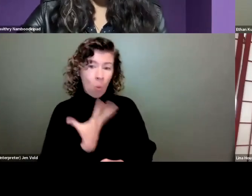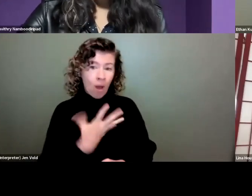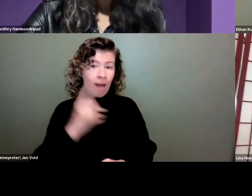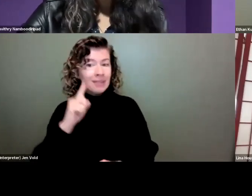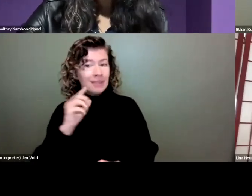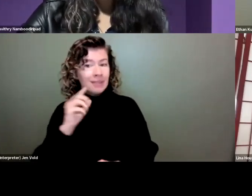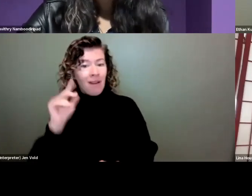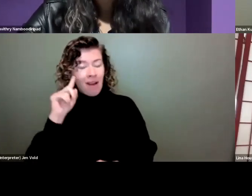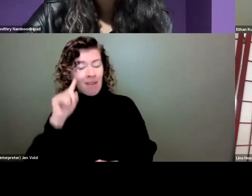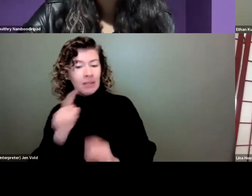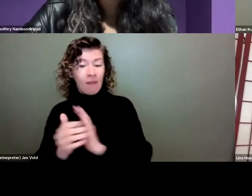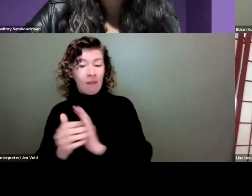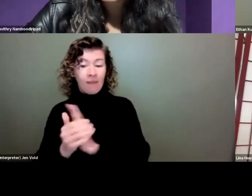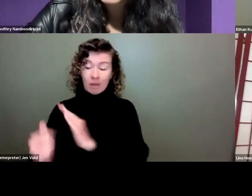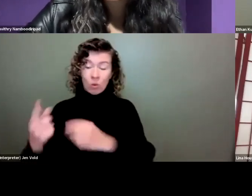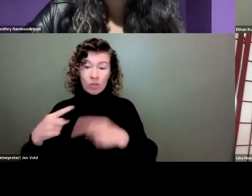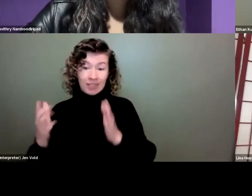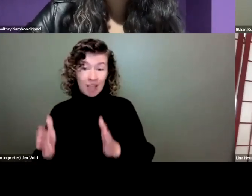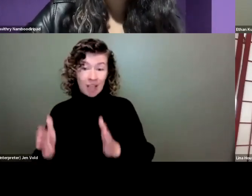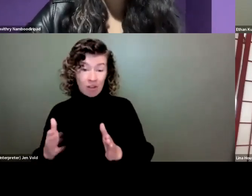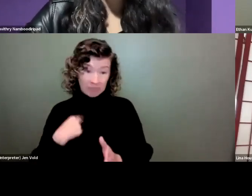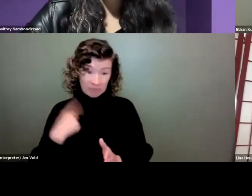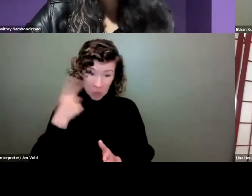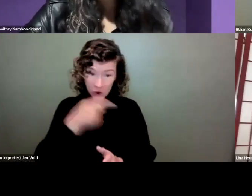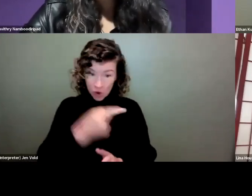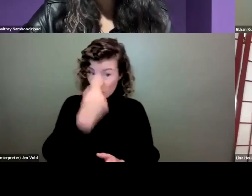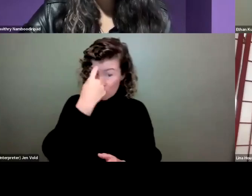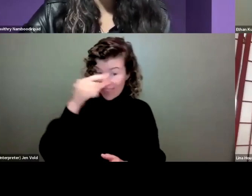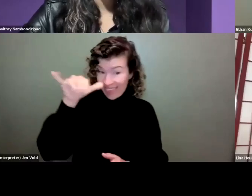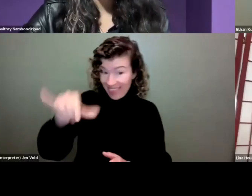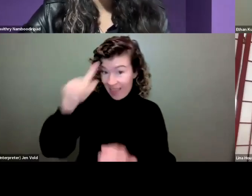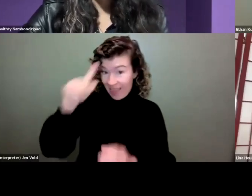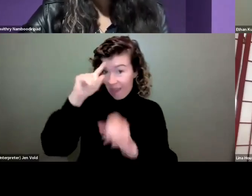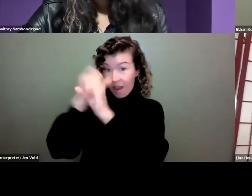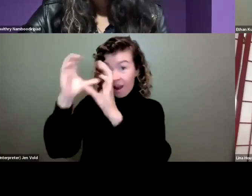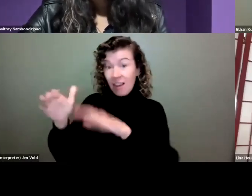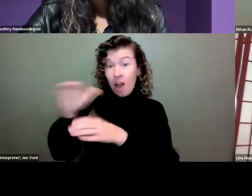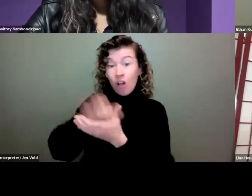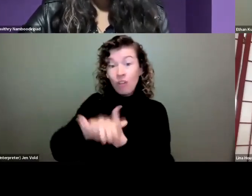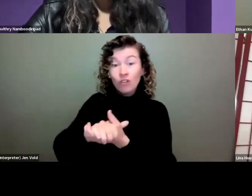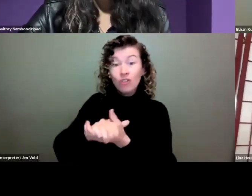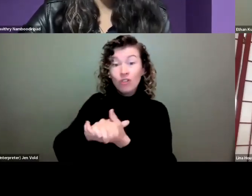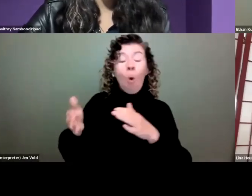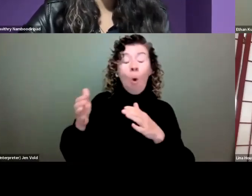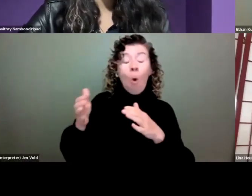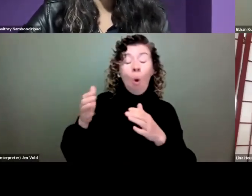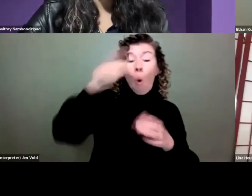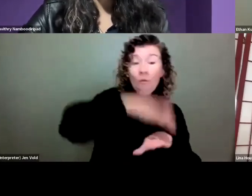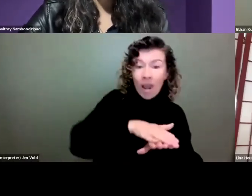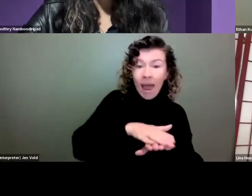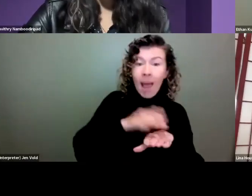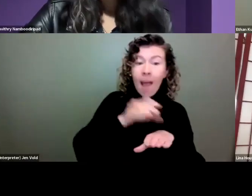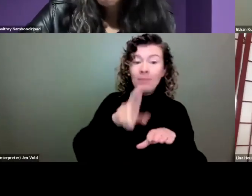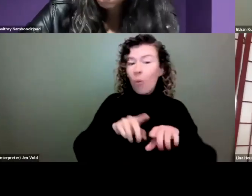"So I wonder if you think that ideology overlaps with, or is completely different from, the native signer ideology that linguists hold."